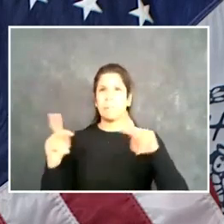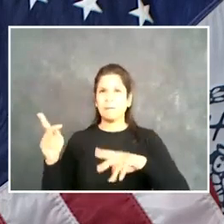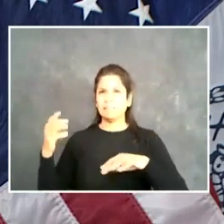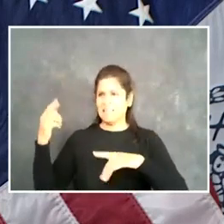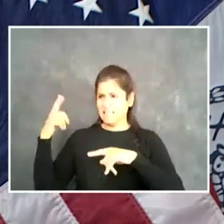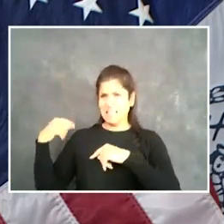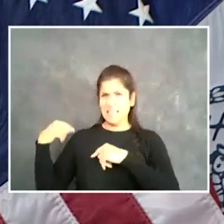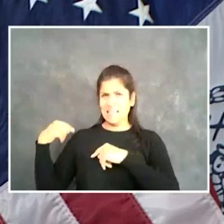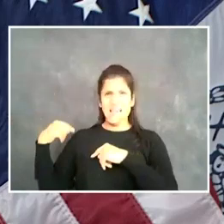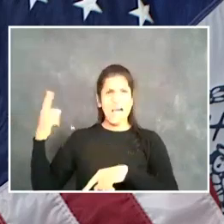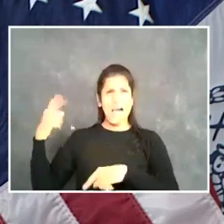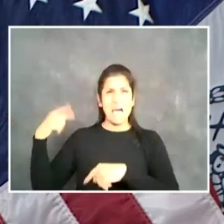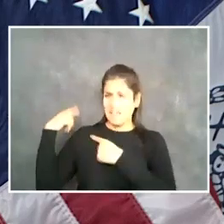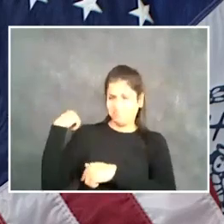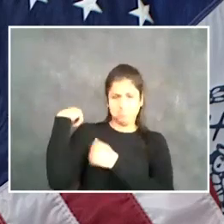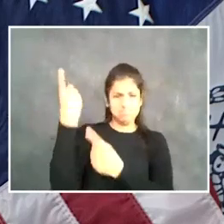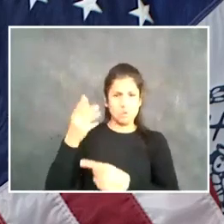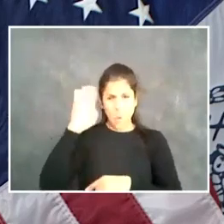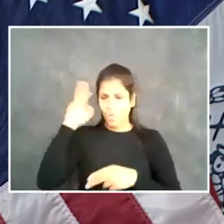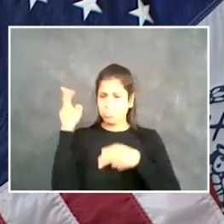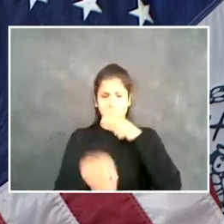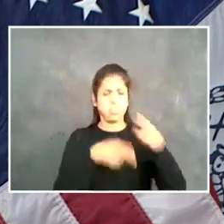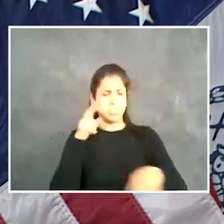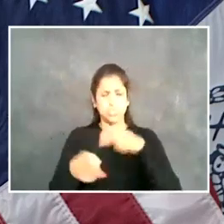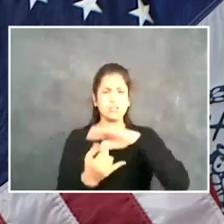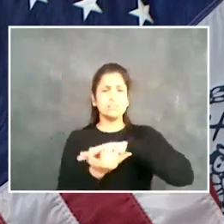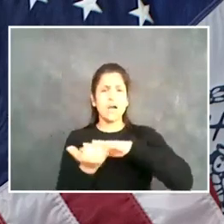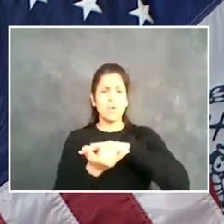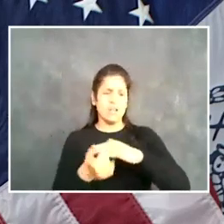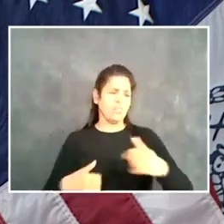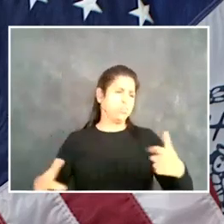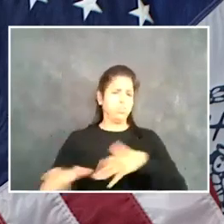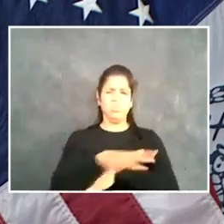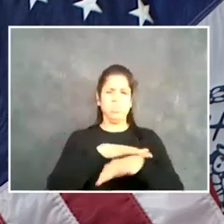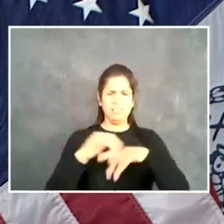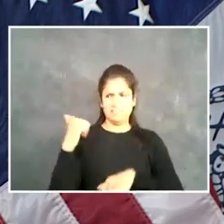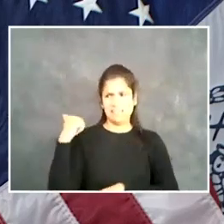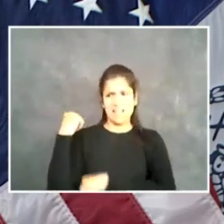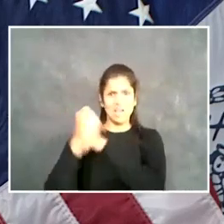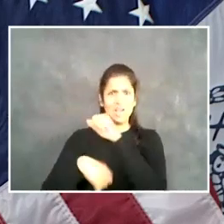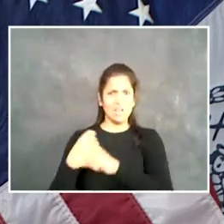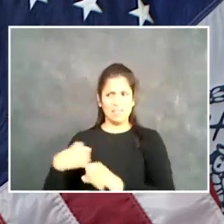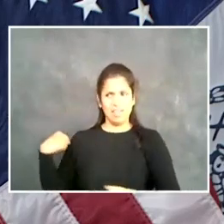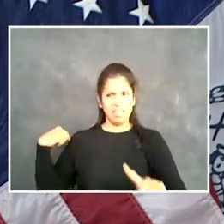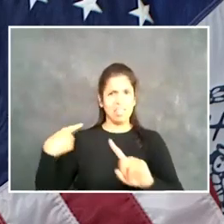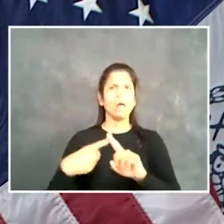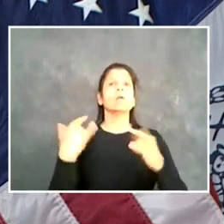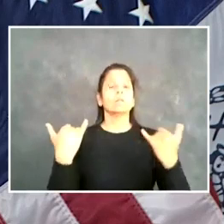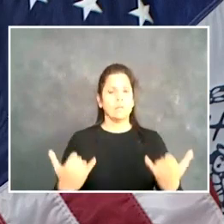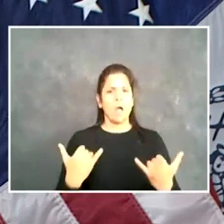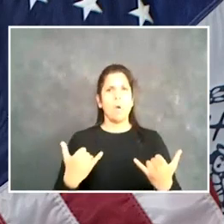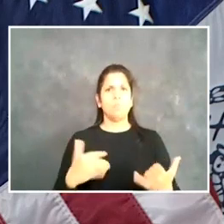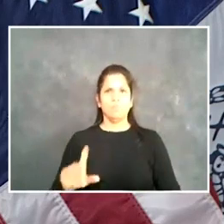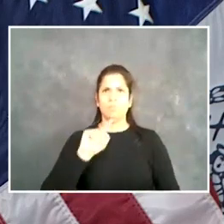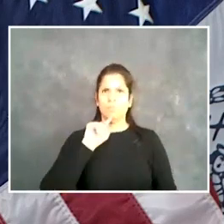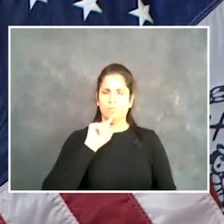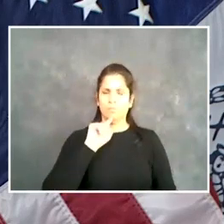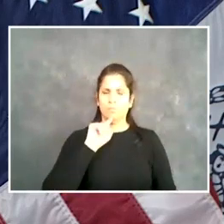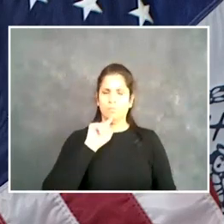THERE IS MUCH LESS SERVICE. SO THE HOMELESS INDIVIDUALS WHO HAVE BEEN THERE ALL ALONG ARE OBVIOUSLY STANDING OUT MORE.